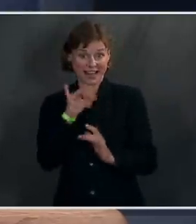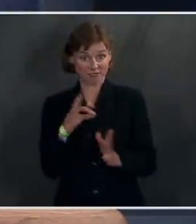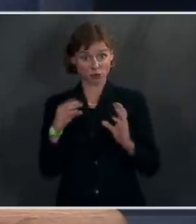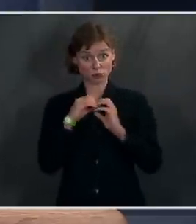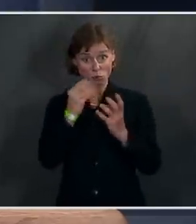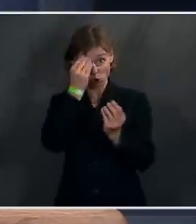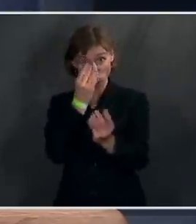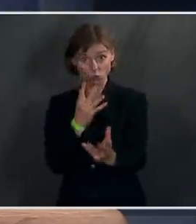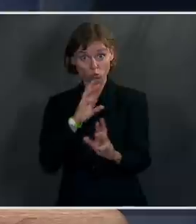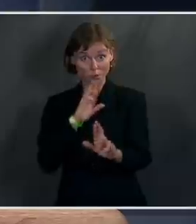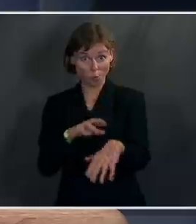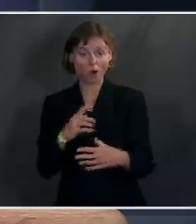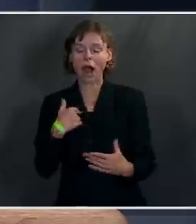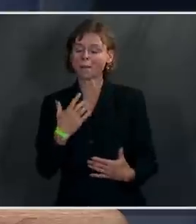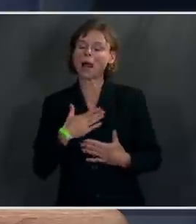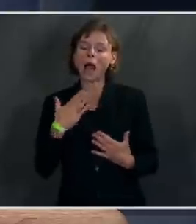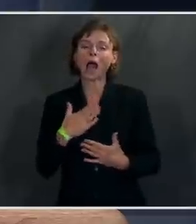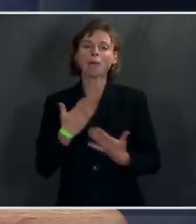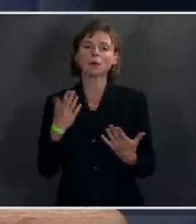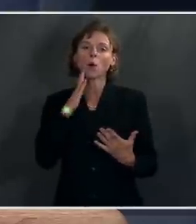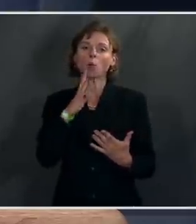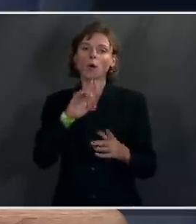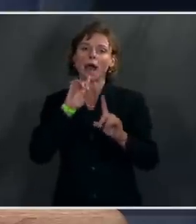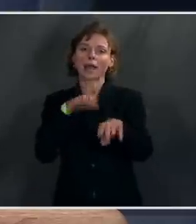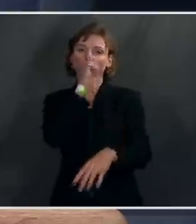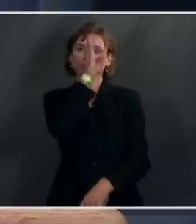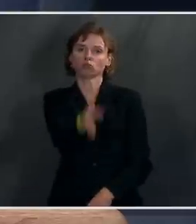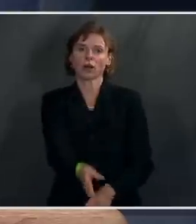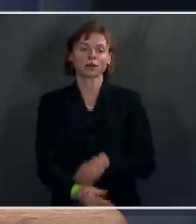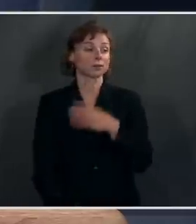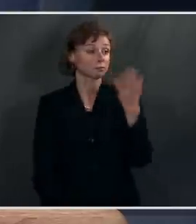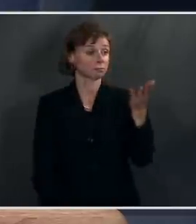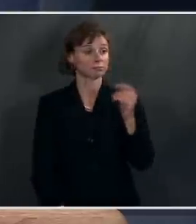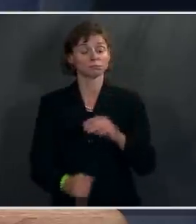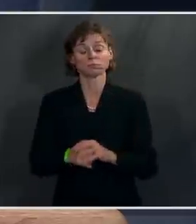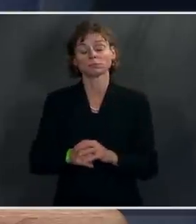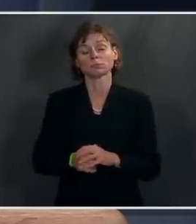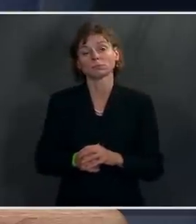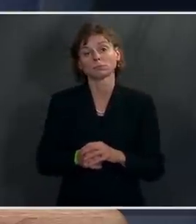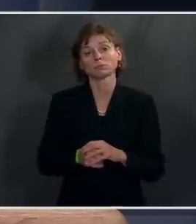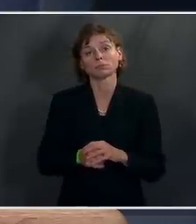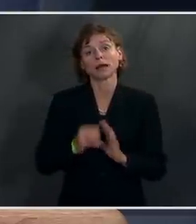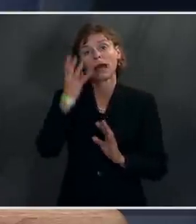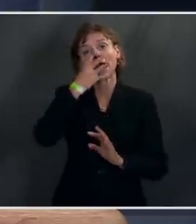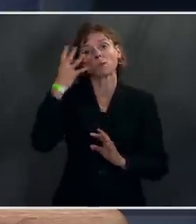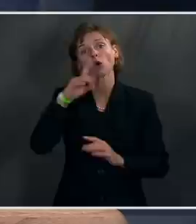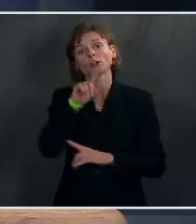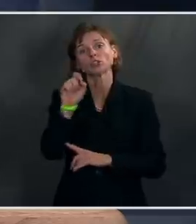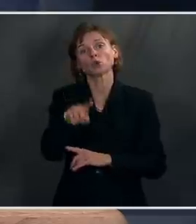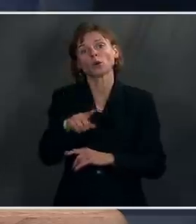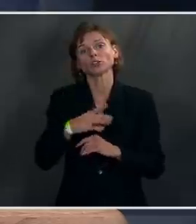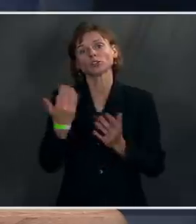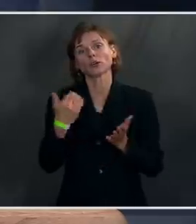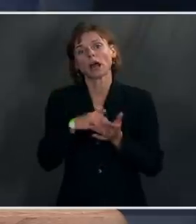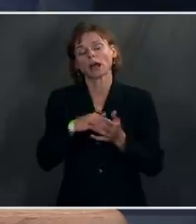I'm happy to get to you directly. Go ahead. The Press: My follow up on the immigration question. The executive orders that have been described so far